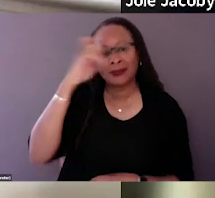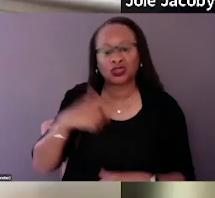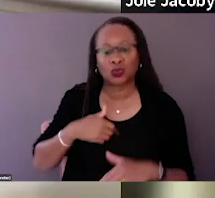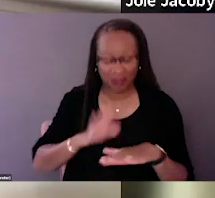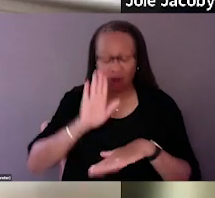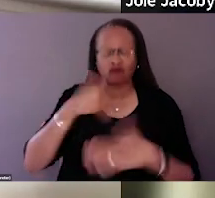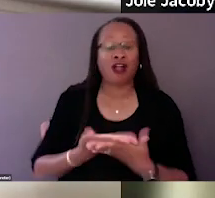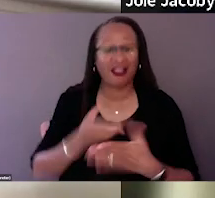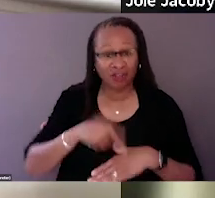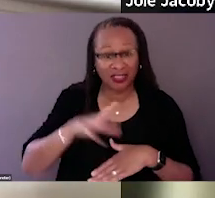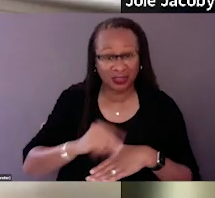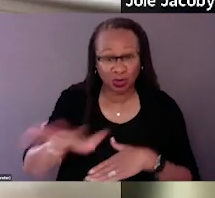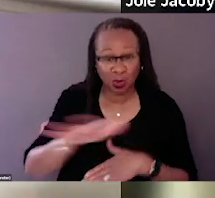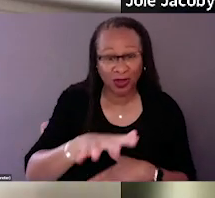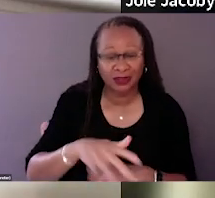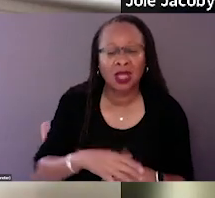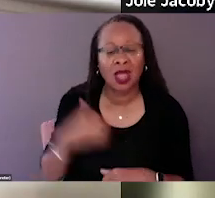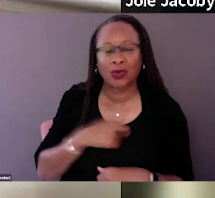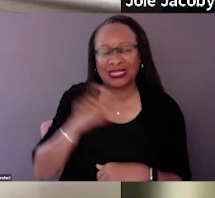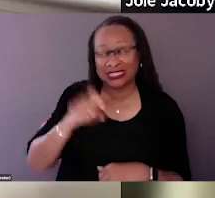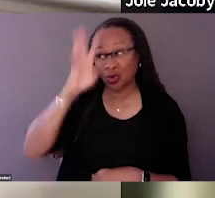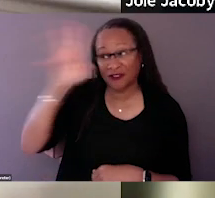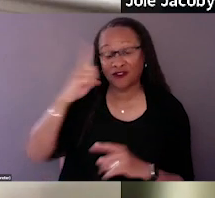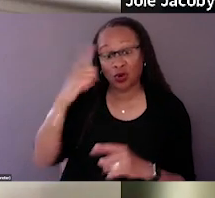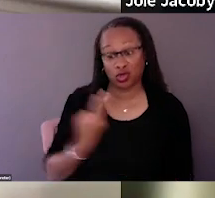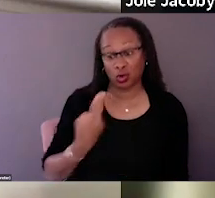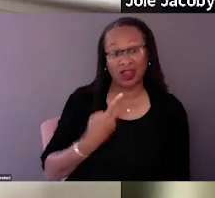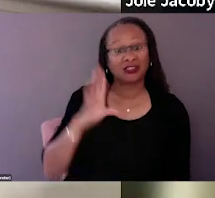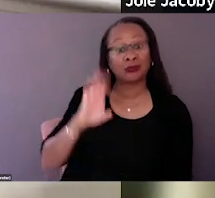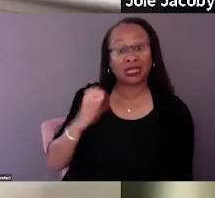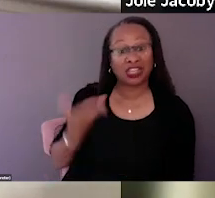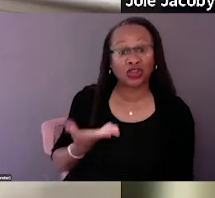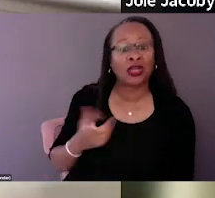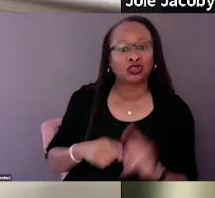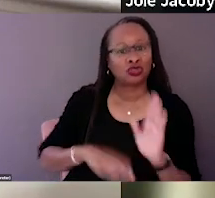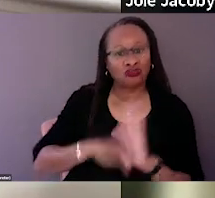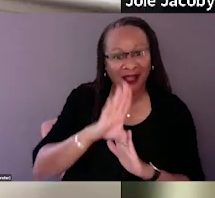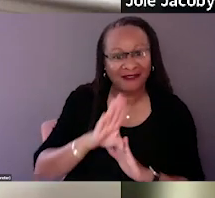"We had to innovate in order "for you and I to be here to thrive. "We have to show up and show out,